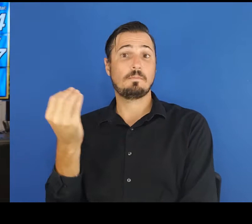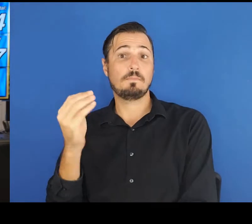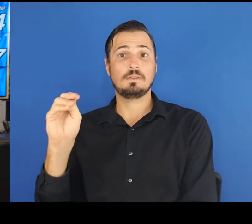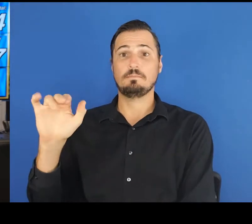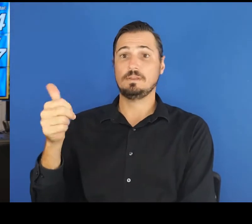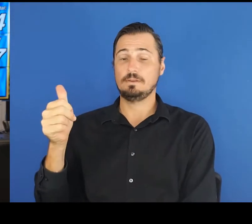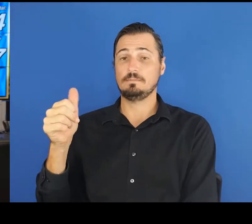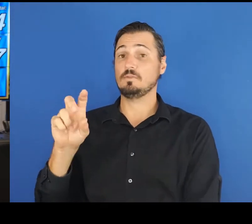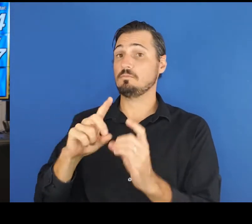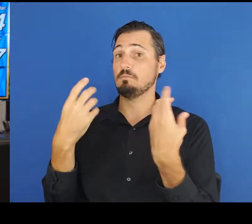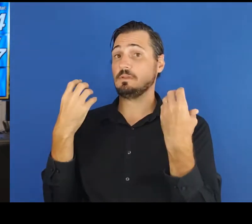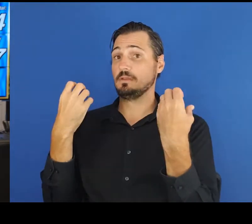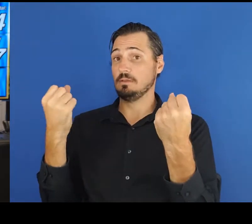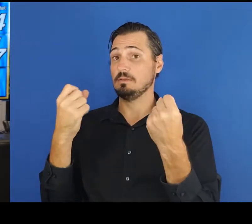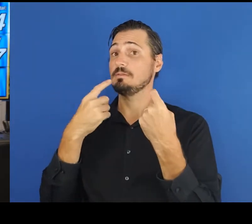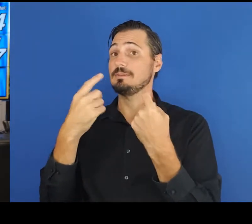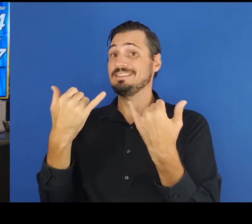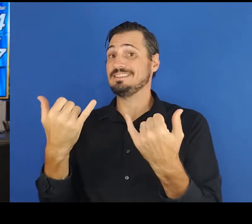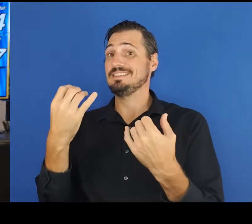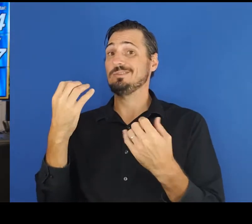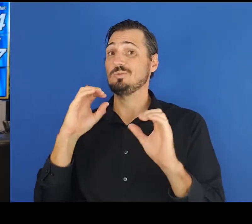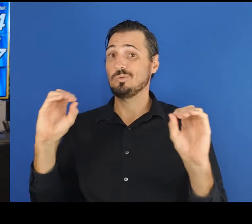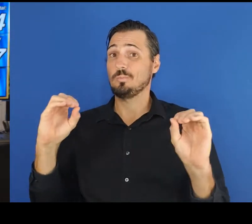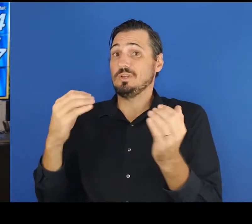The Department of Health is reporting no new cases today